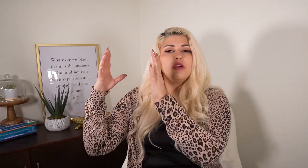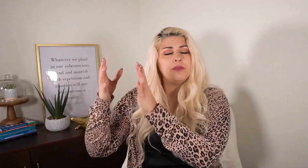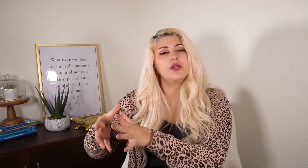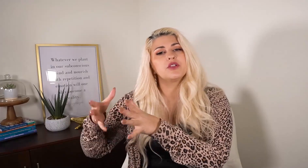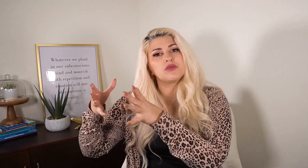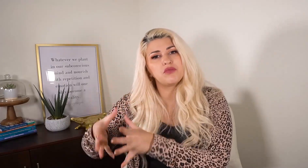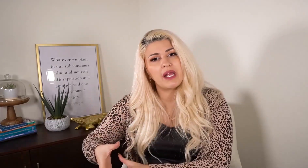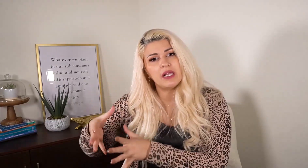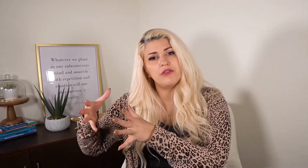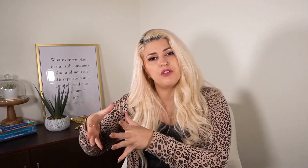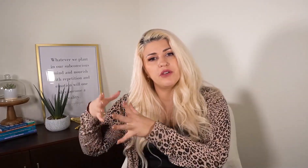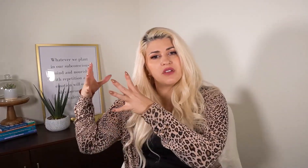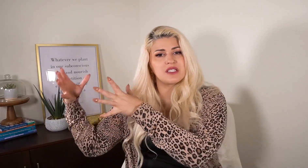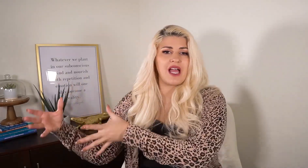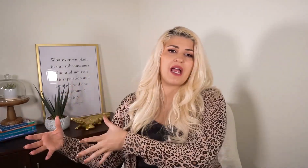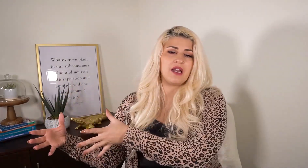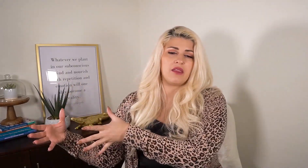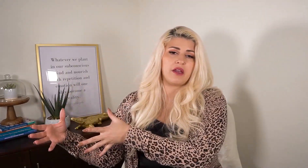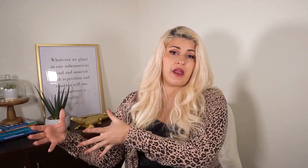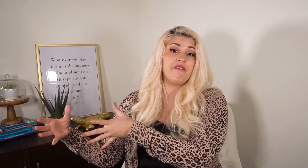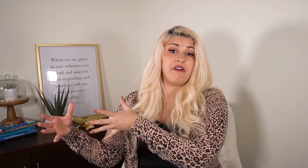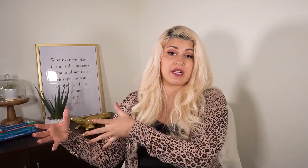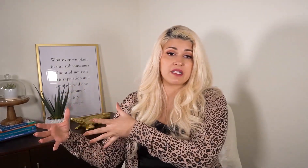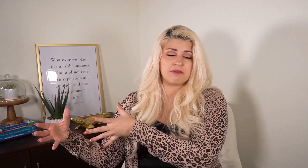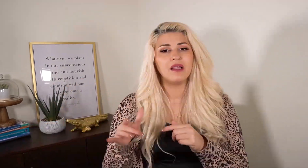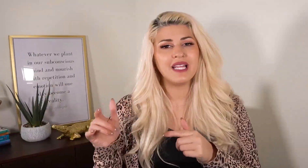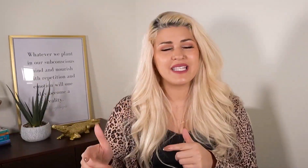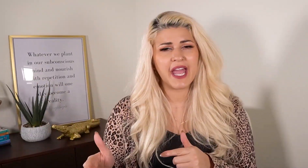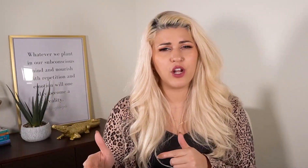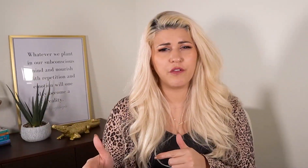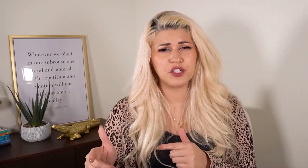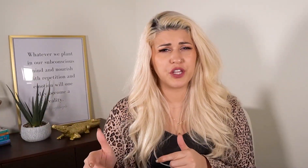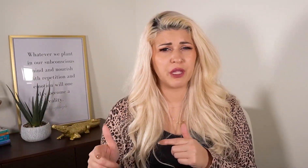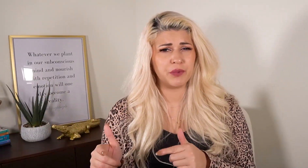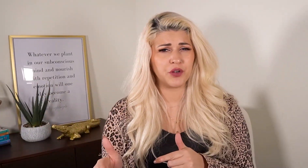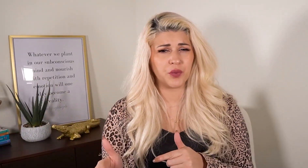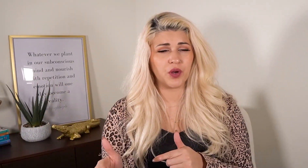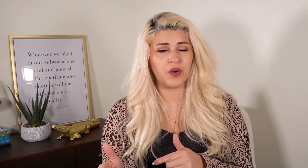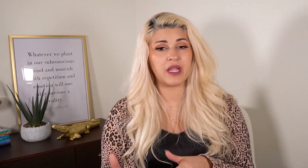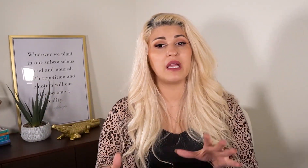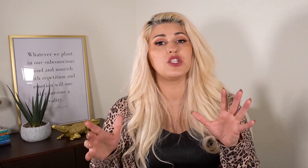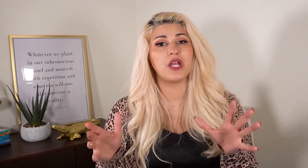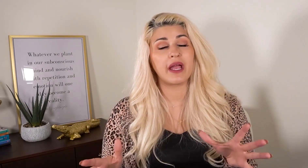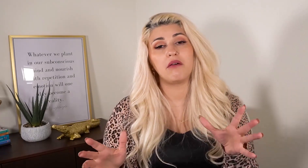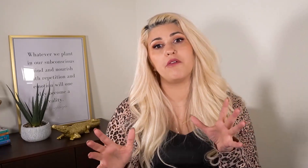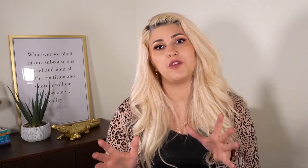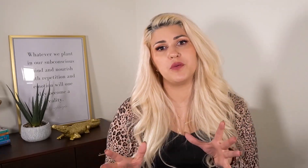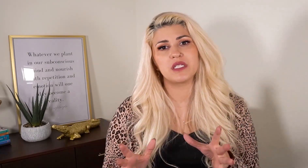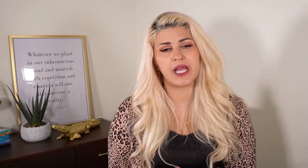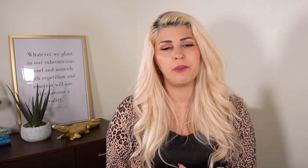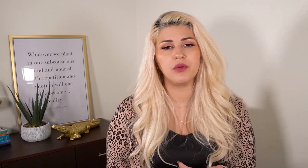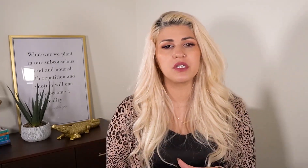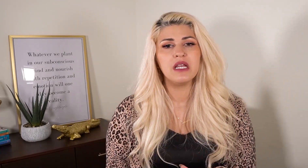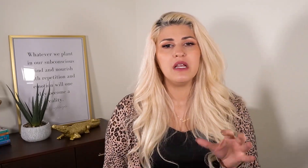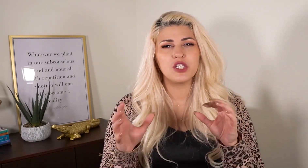you could put it directly in front of the sign that it affects. Let's head over to the computer real quick and check out a few examples